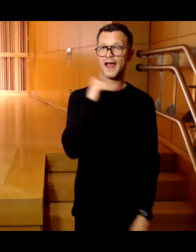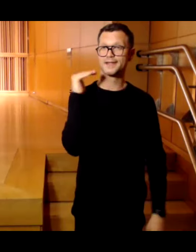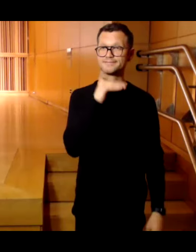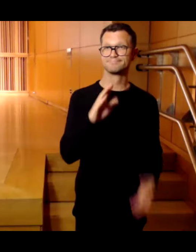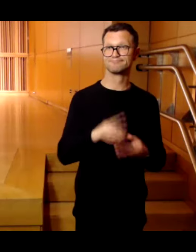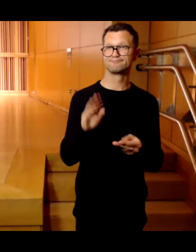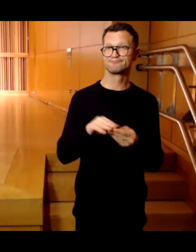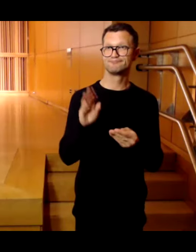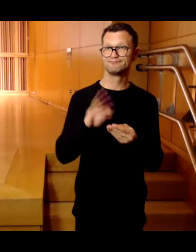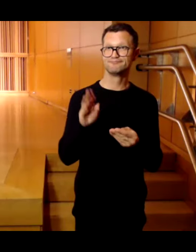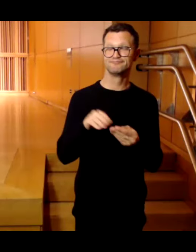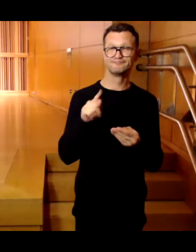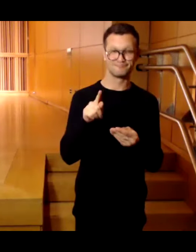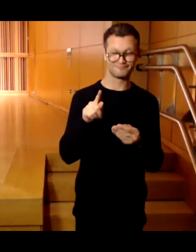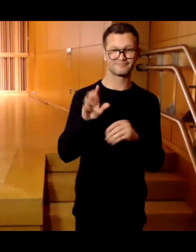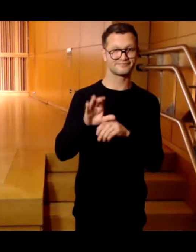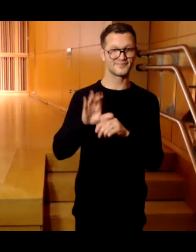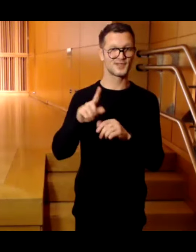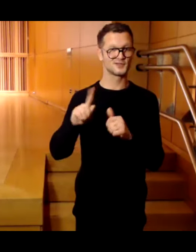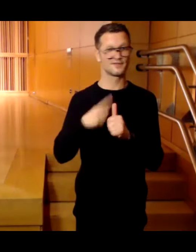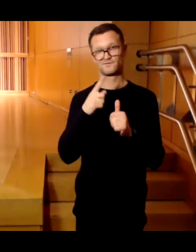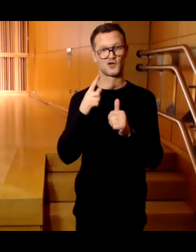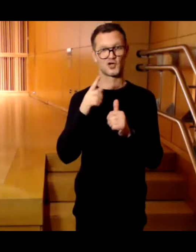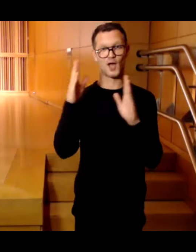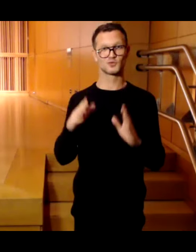the congregation's first house of worship had been built in 1850.